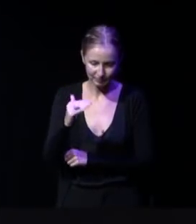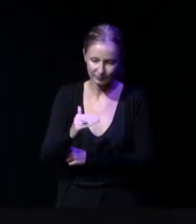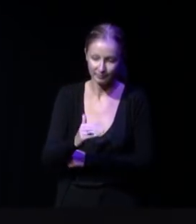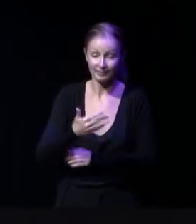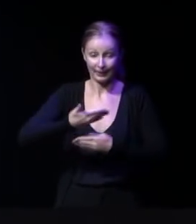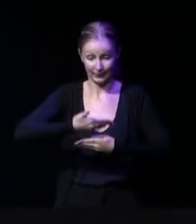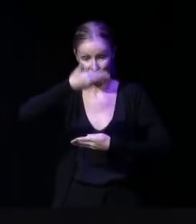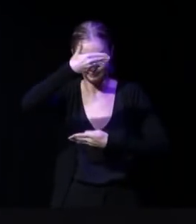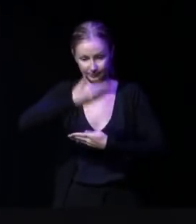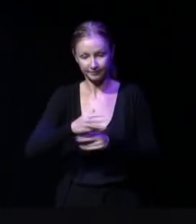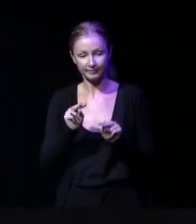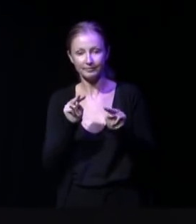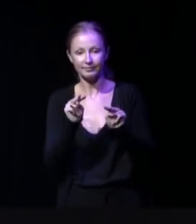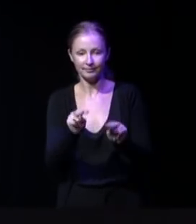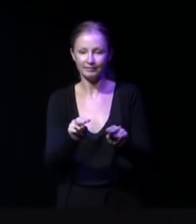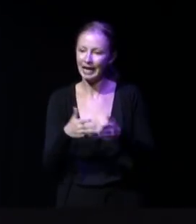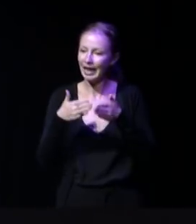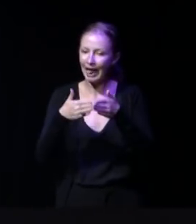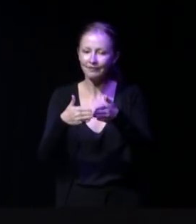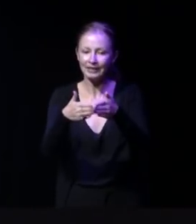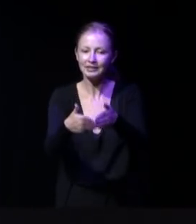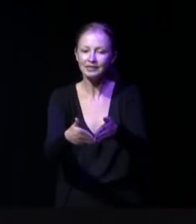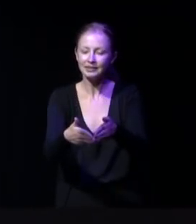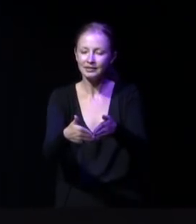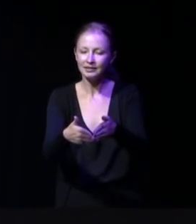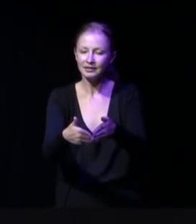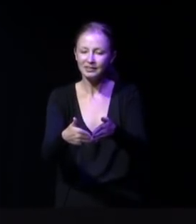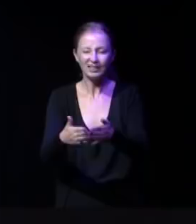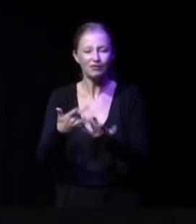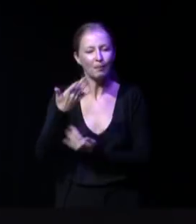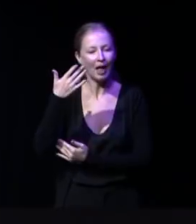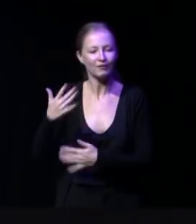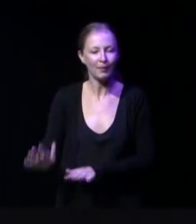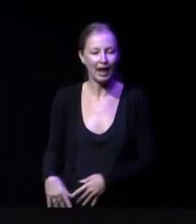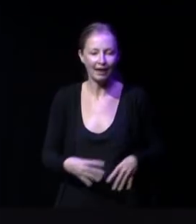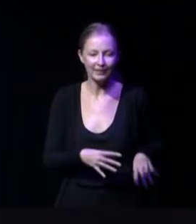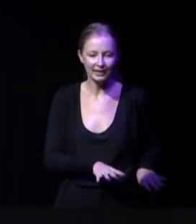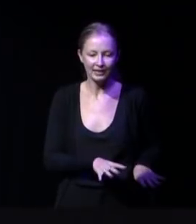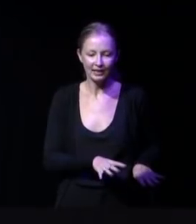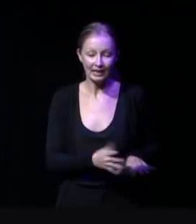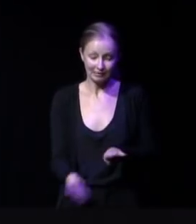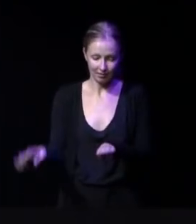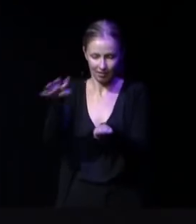stands a naval vessel, a battleship. It's giant body rests atop the blue sea of the harbour